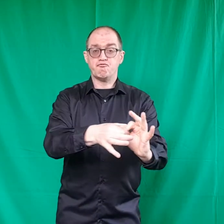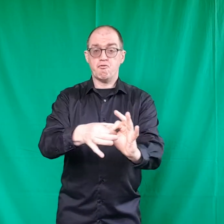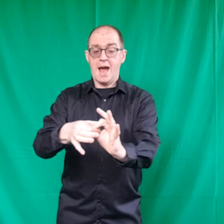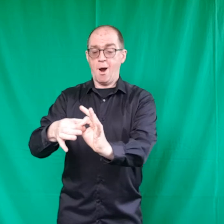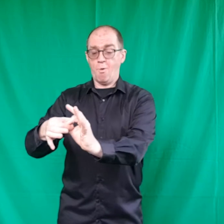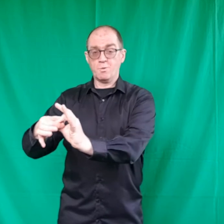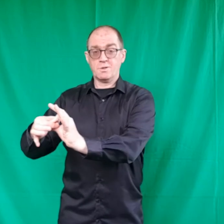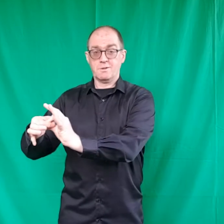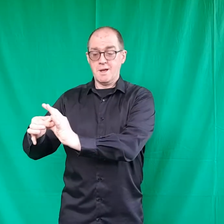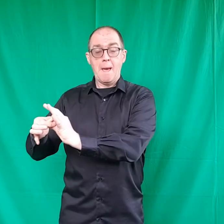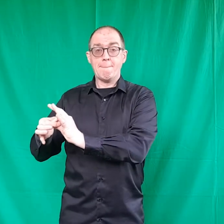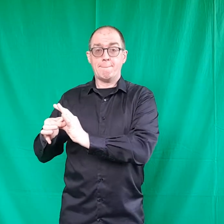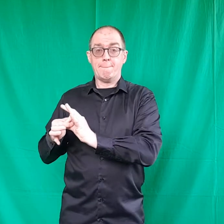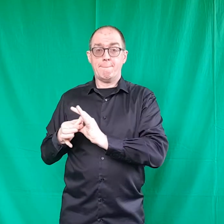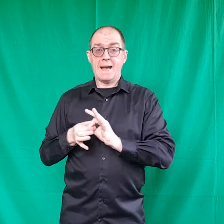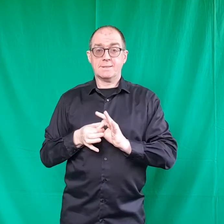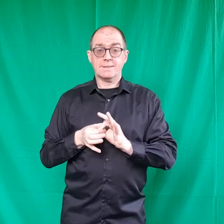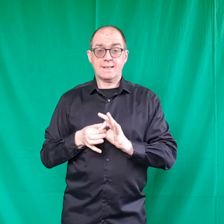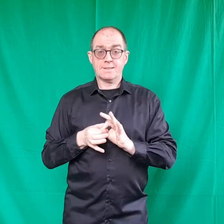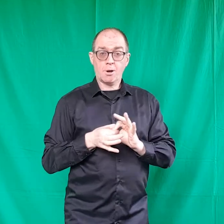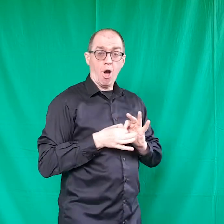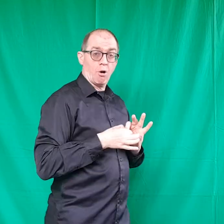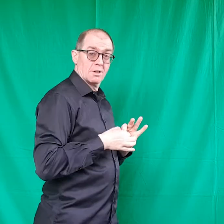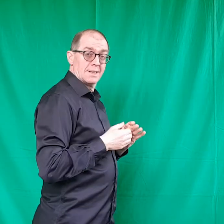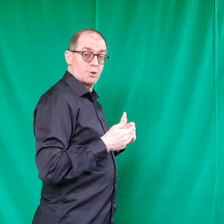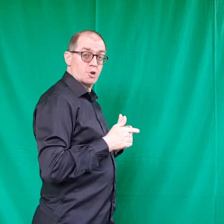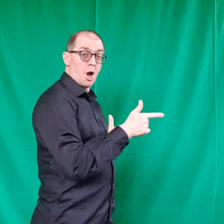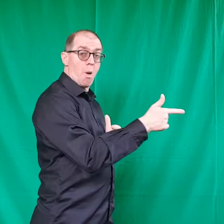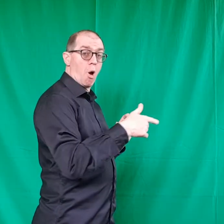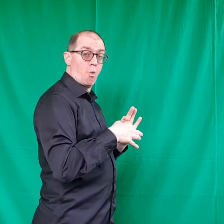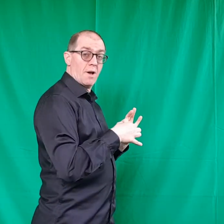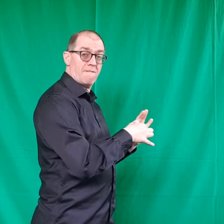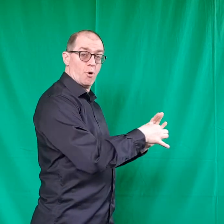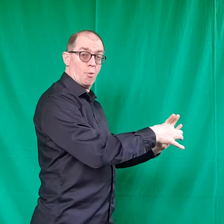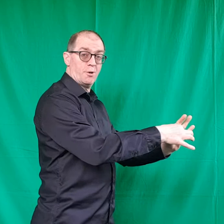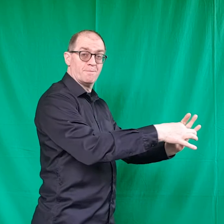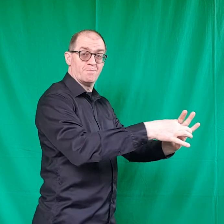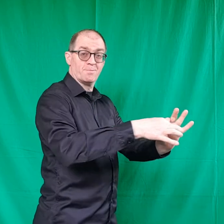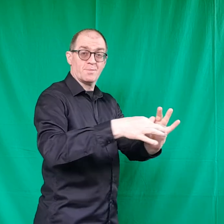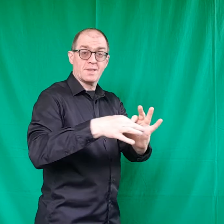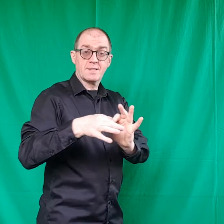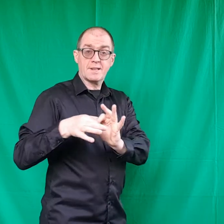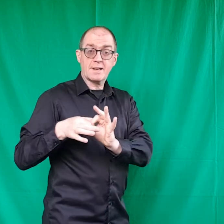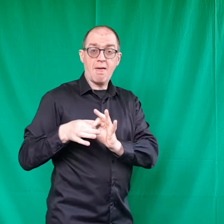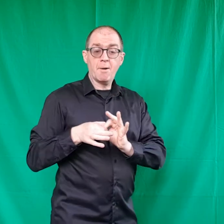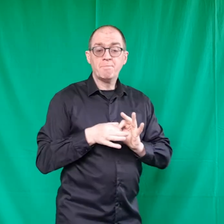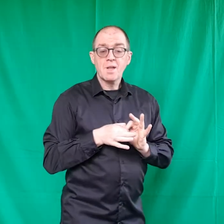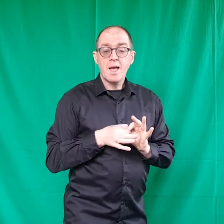round and back to 6 o'clock. It doesn't go a long way forward, 'together'.